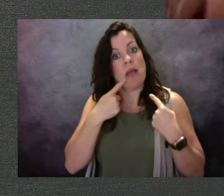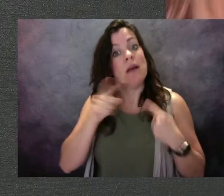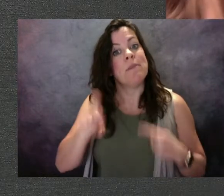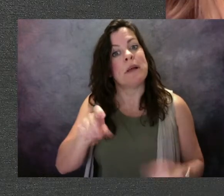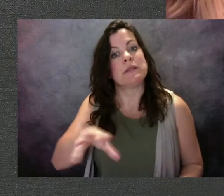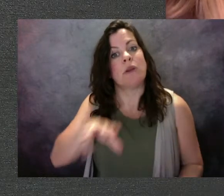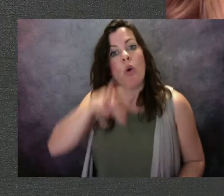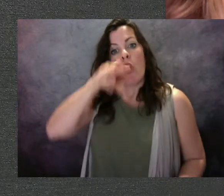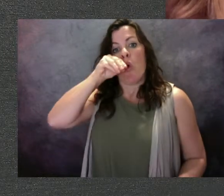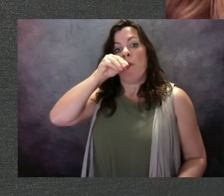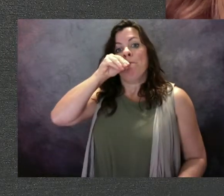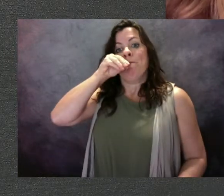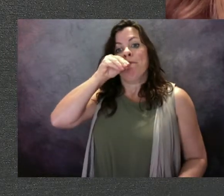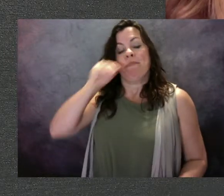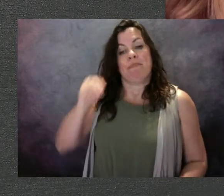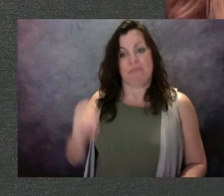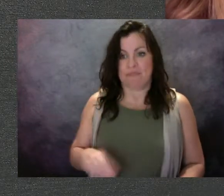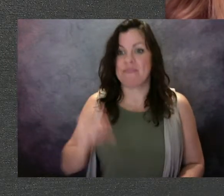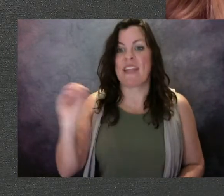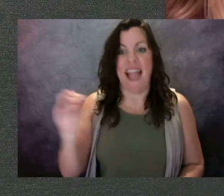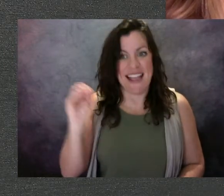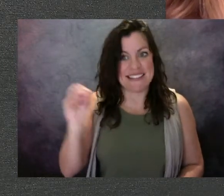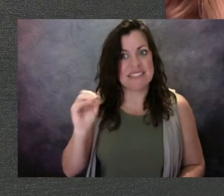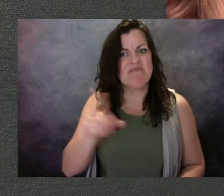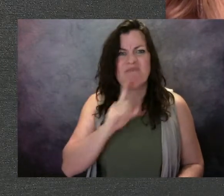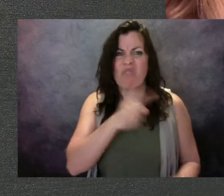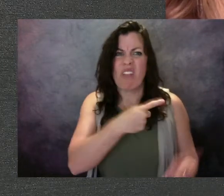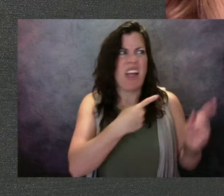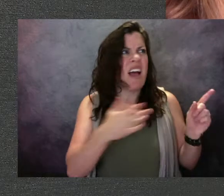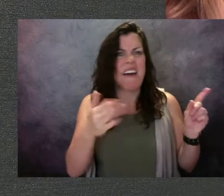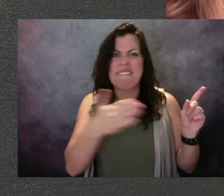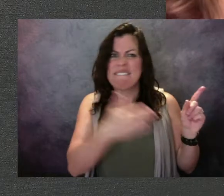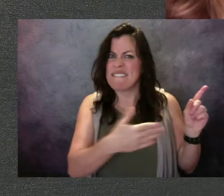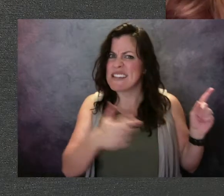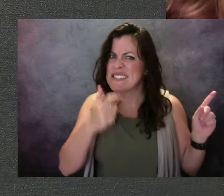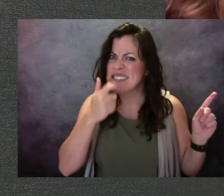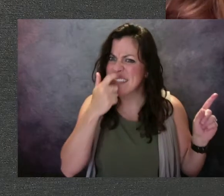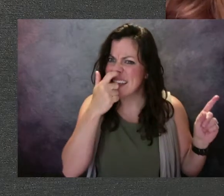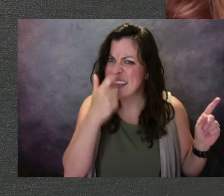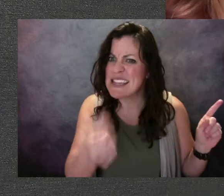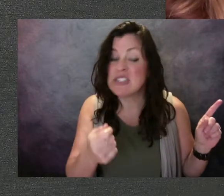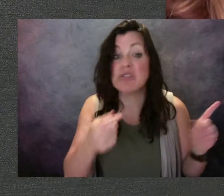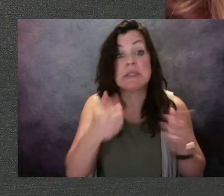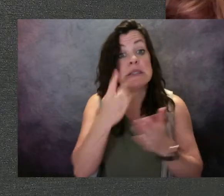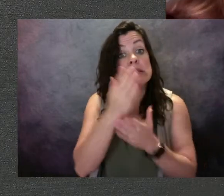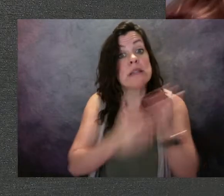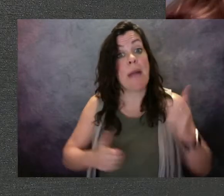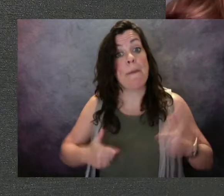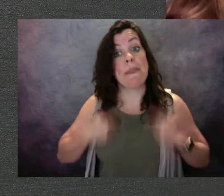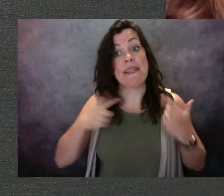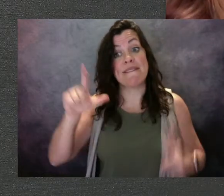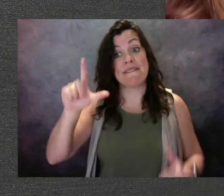You know, there's a lot of really interesting fish that live in Lake Erie. I wanna show you some of the most popular kind.